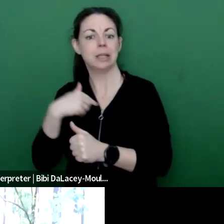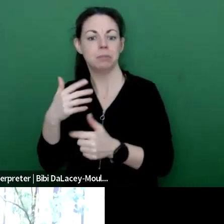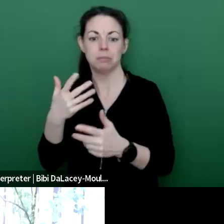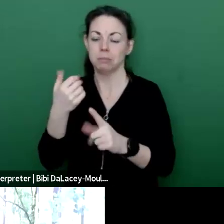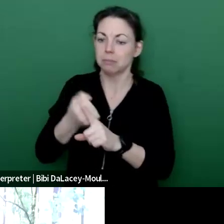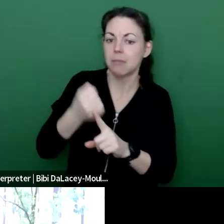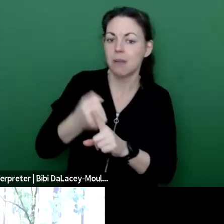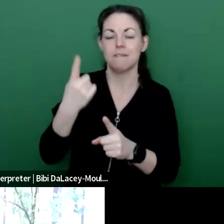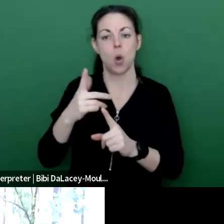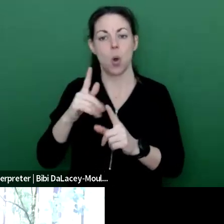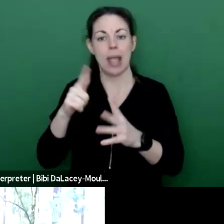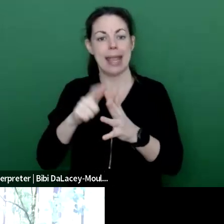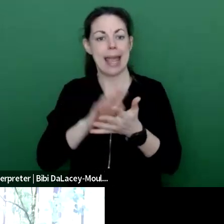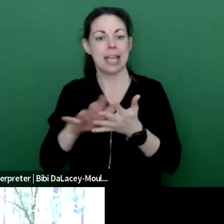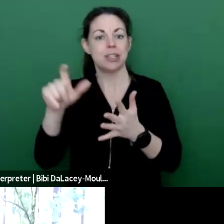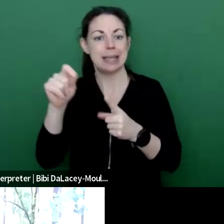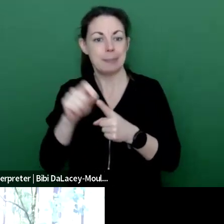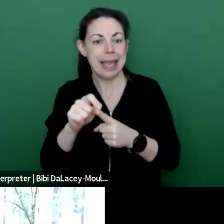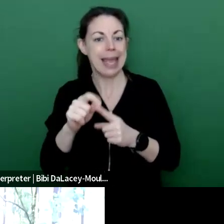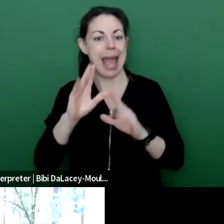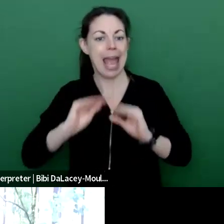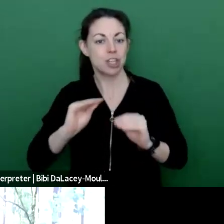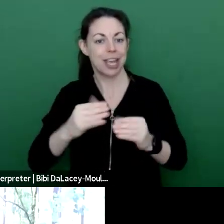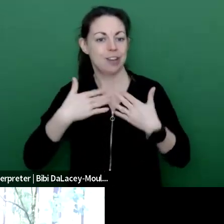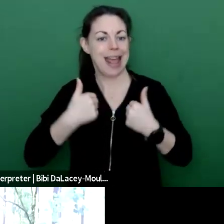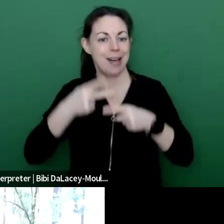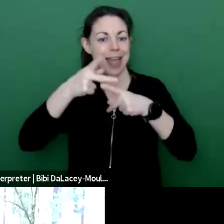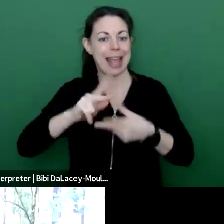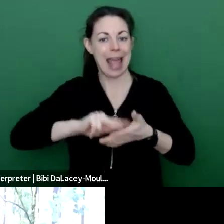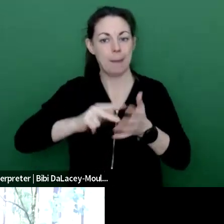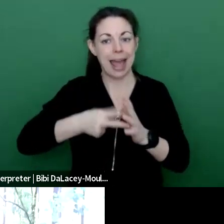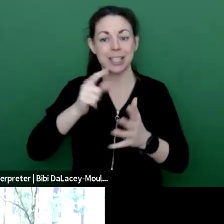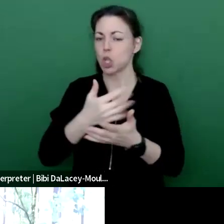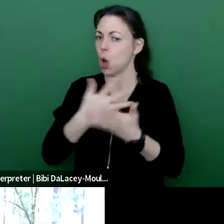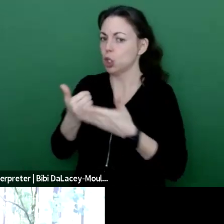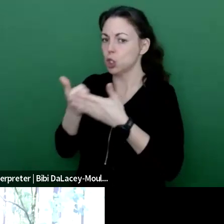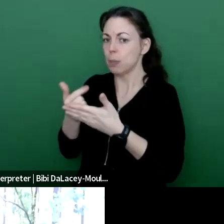education healthcare plans, as they're now called. So supporting families, but very much on the sort of